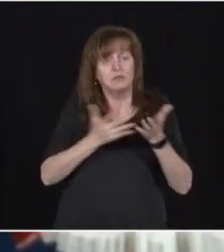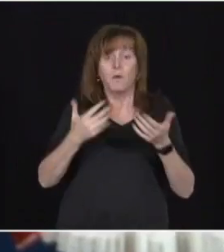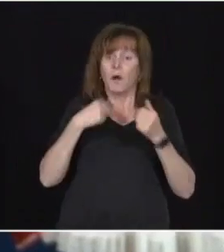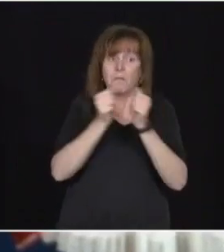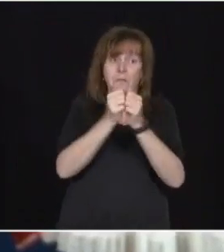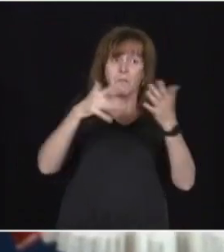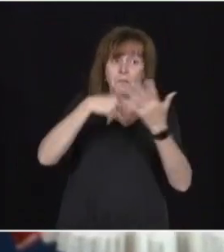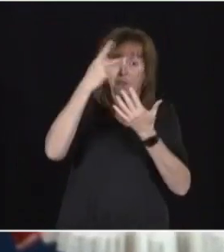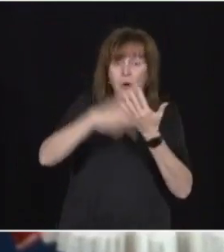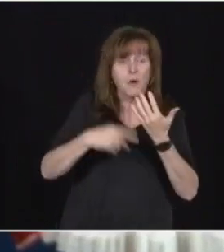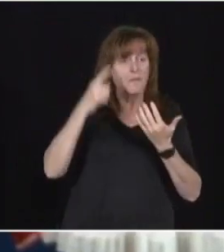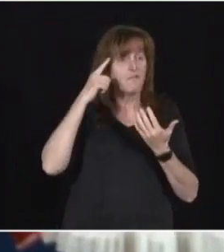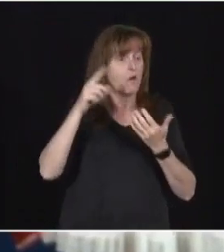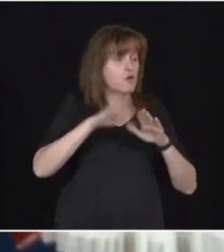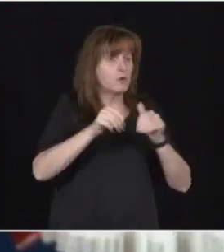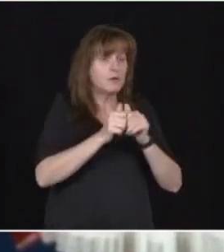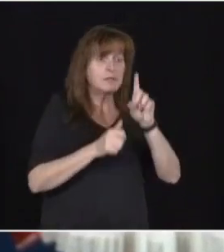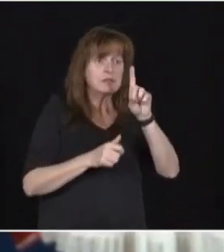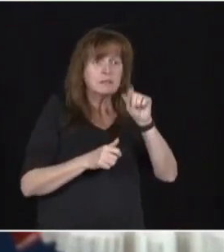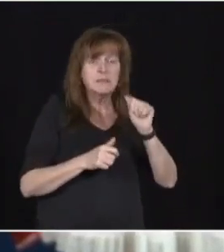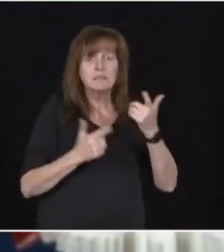children who are vulnerable.